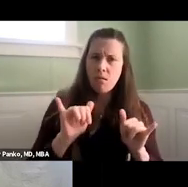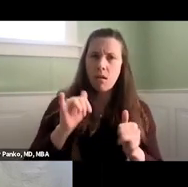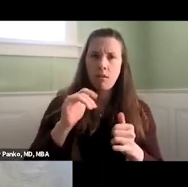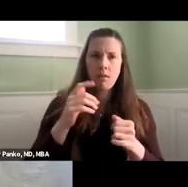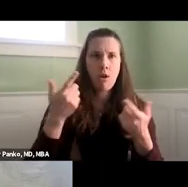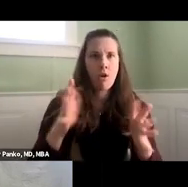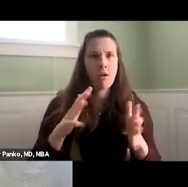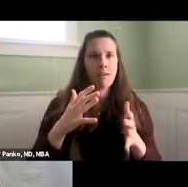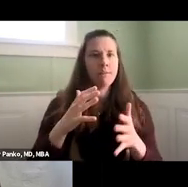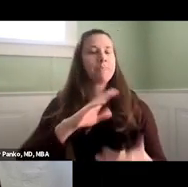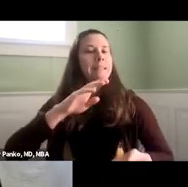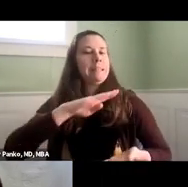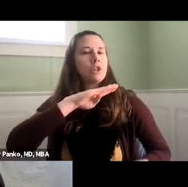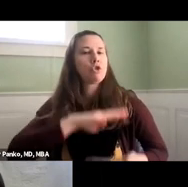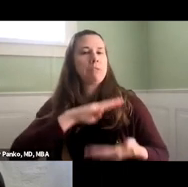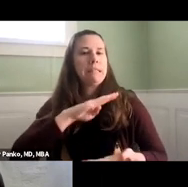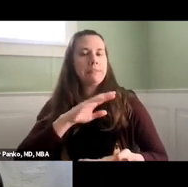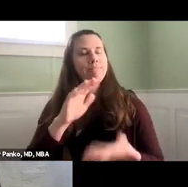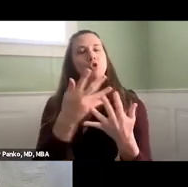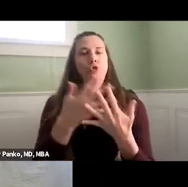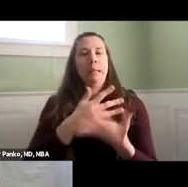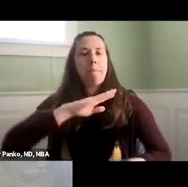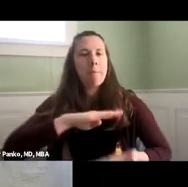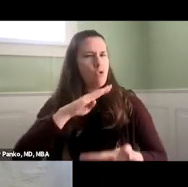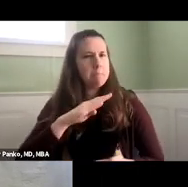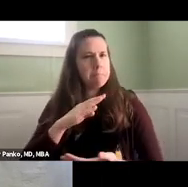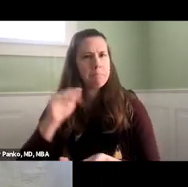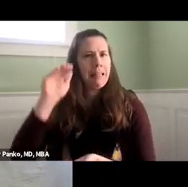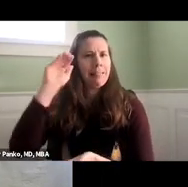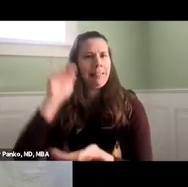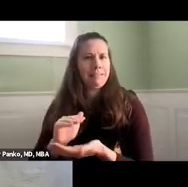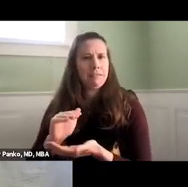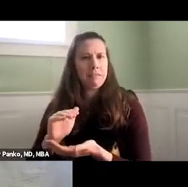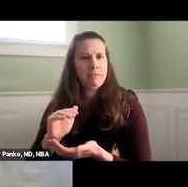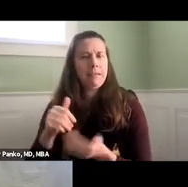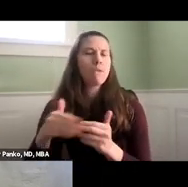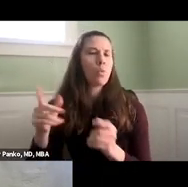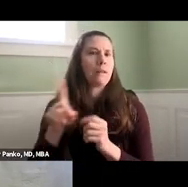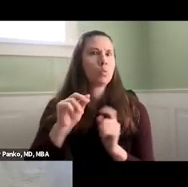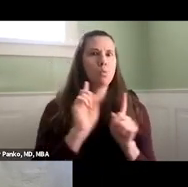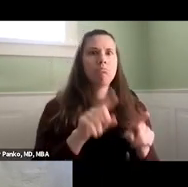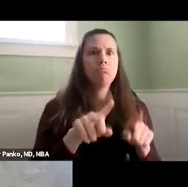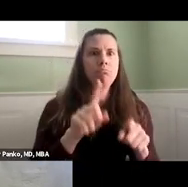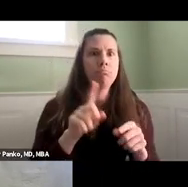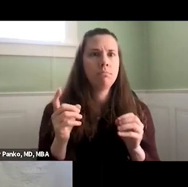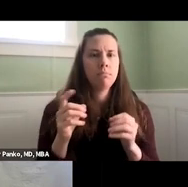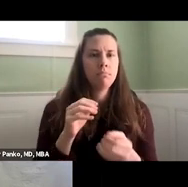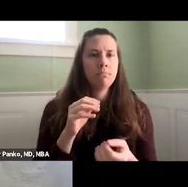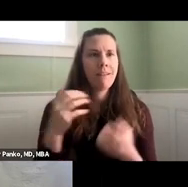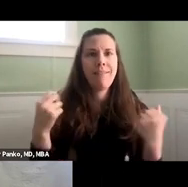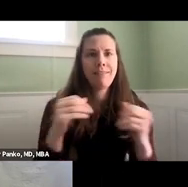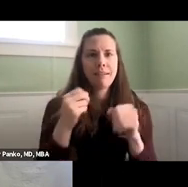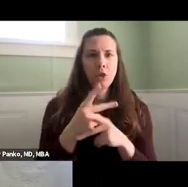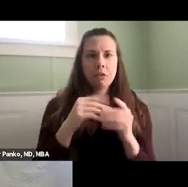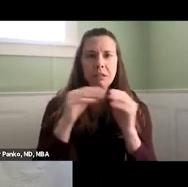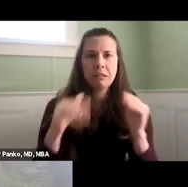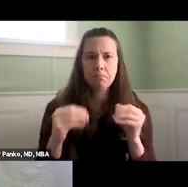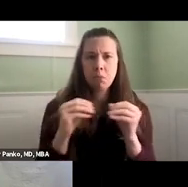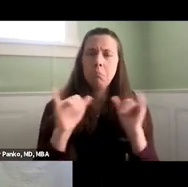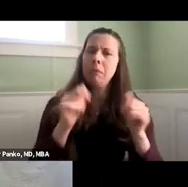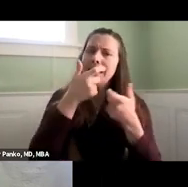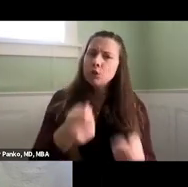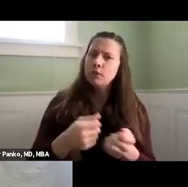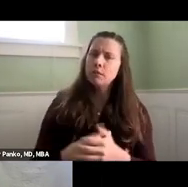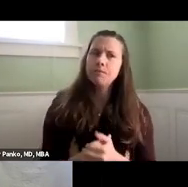With an interesting exception of mammograms, screening for mammograms. Even pre- lingually